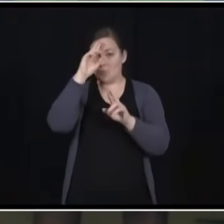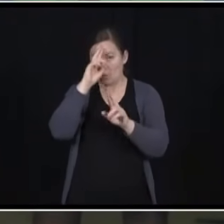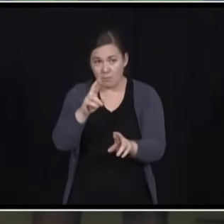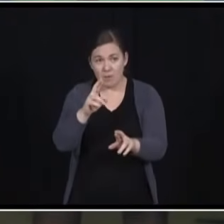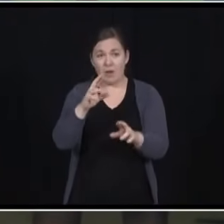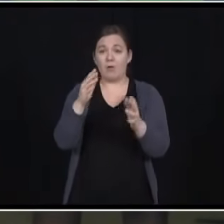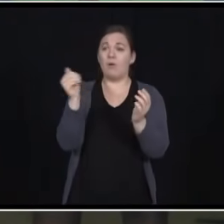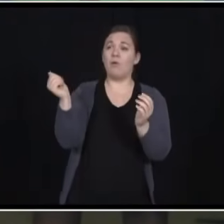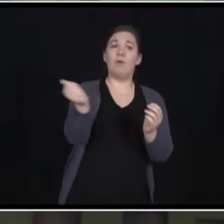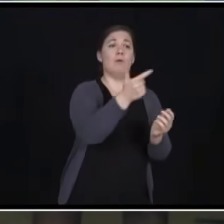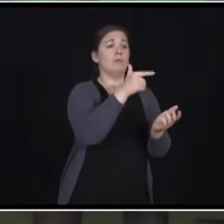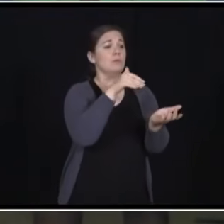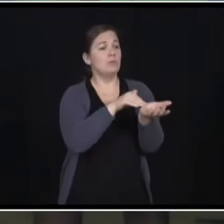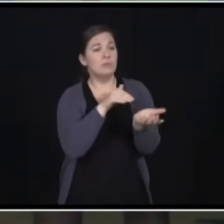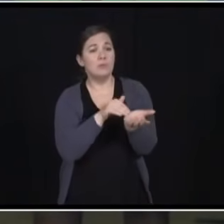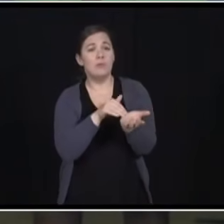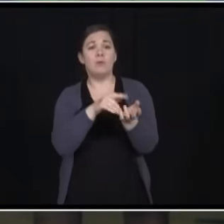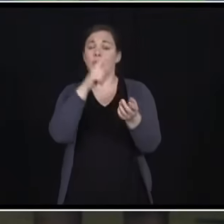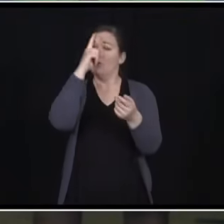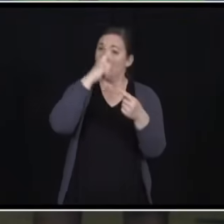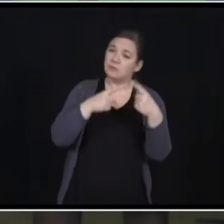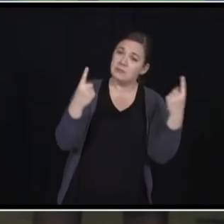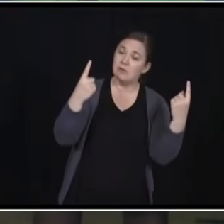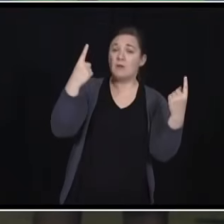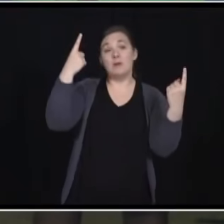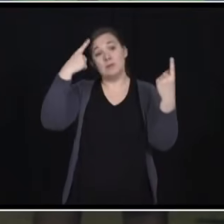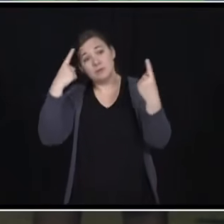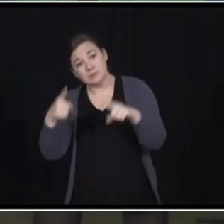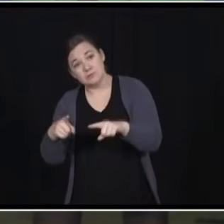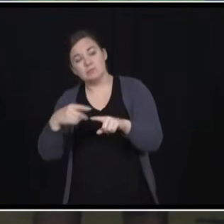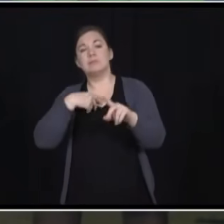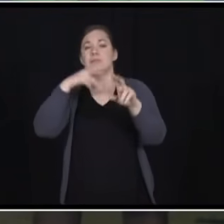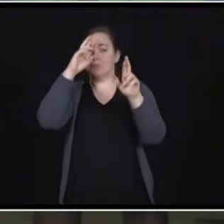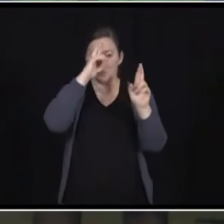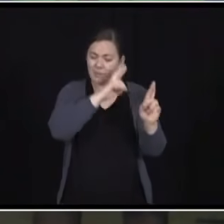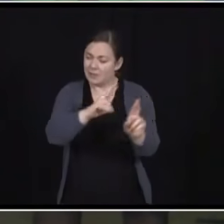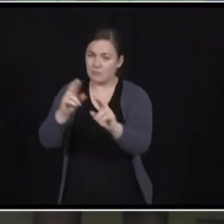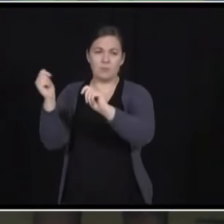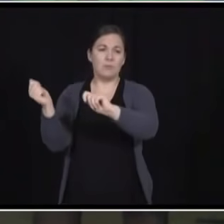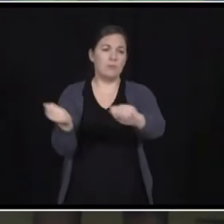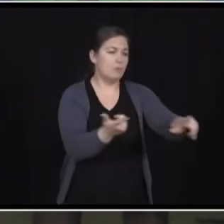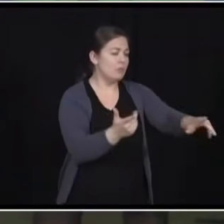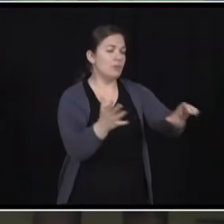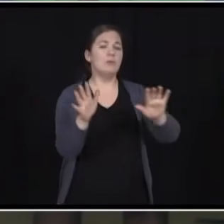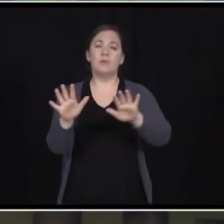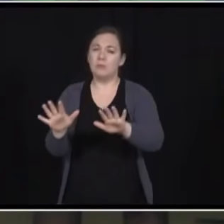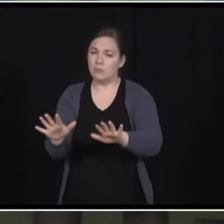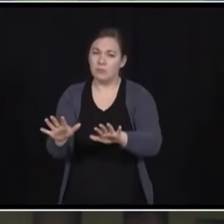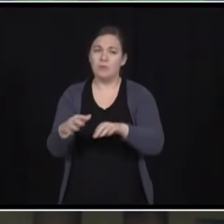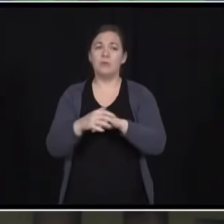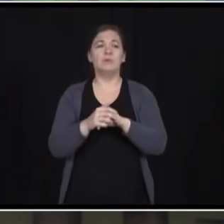First of all, I want to say I have the utmost respect for all medical professionals if they agree or disagree because every